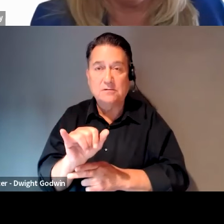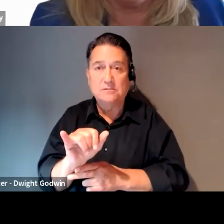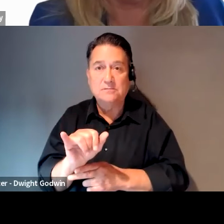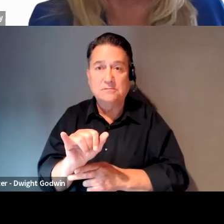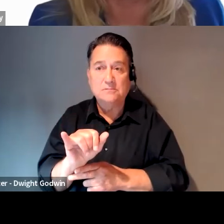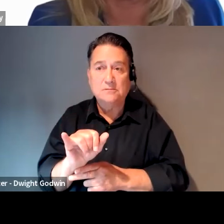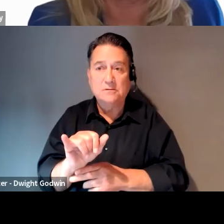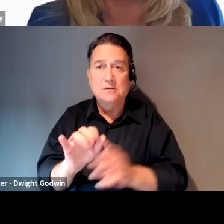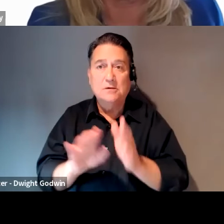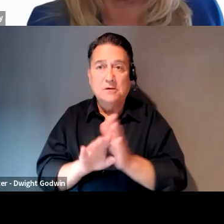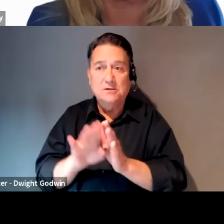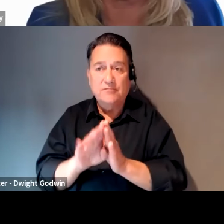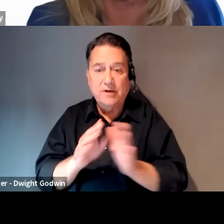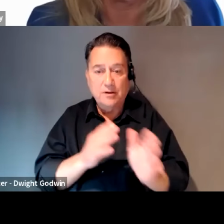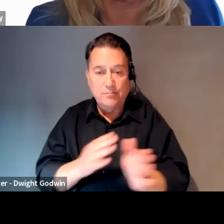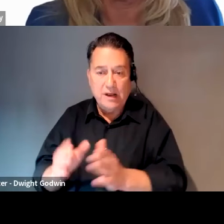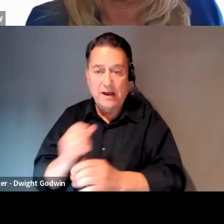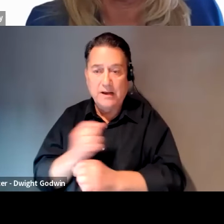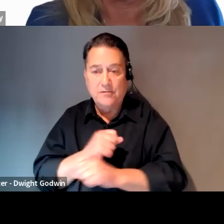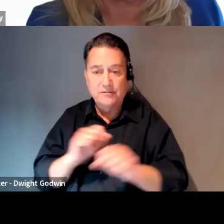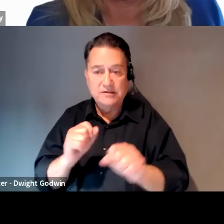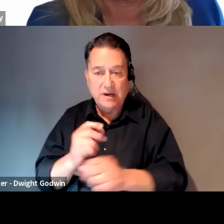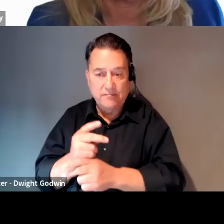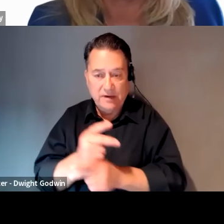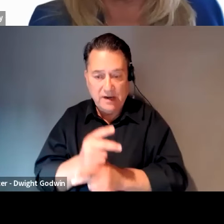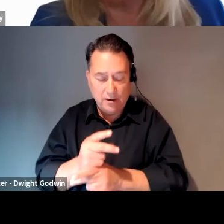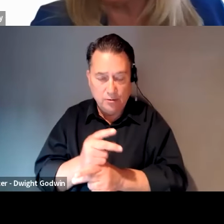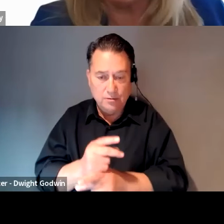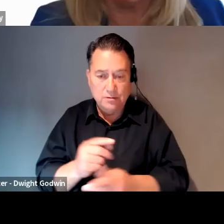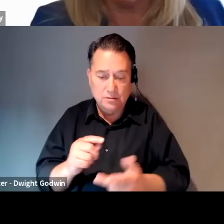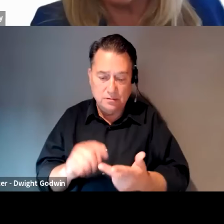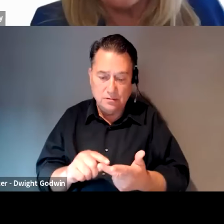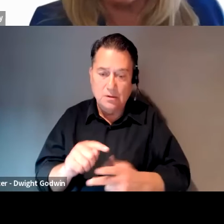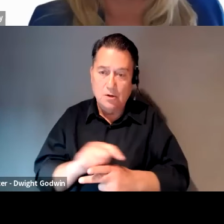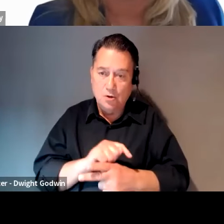developing the plan of safe care, training all the staff